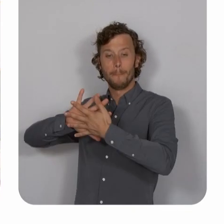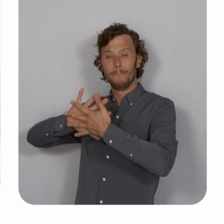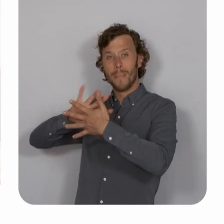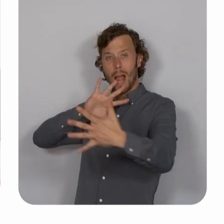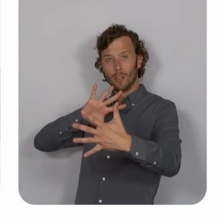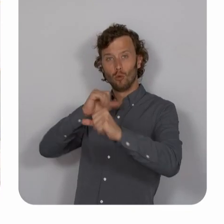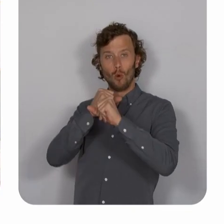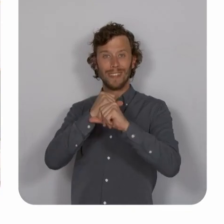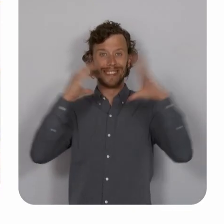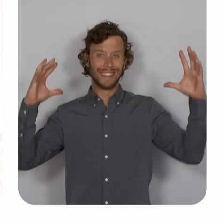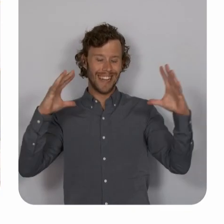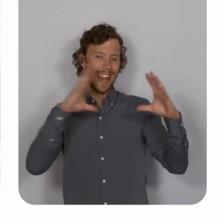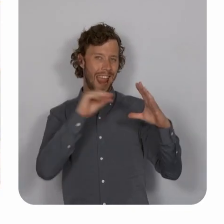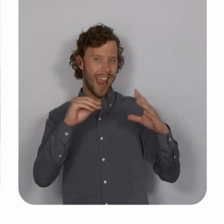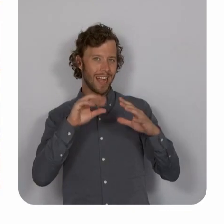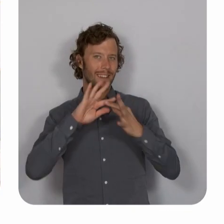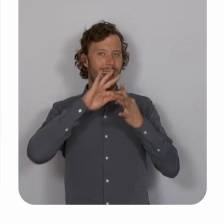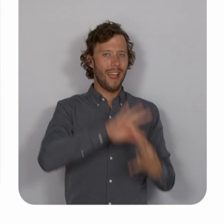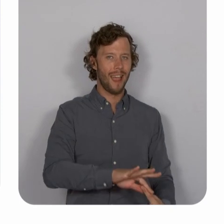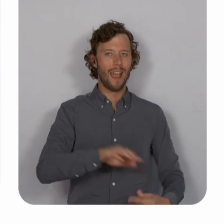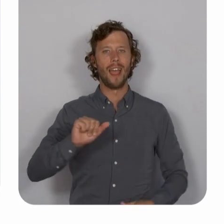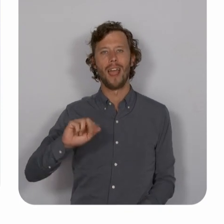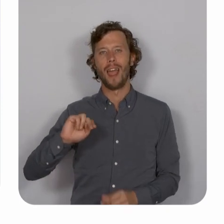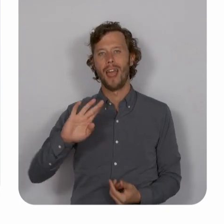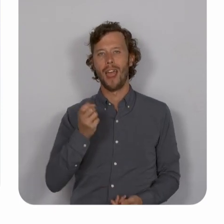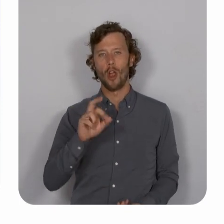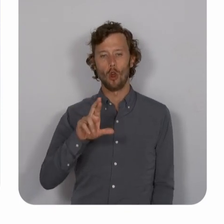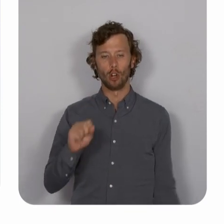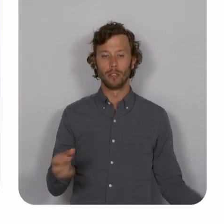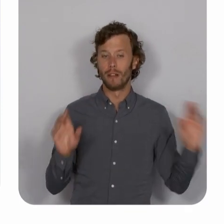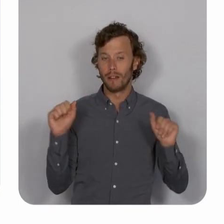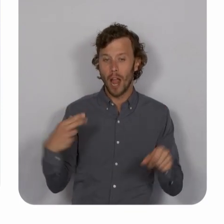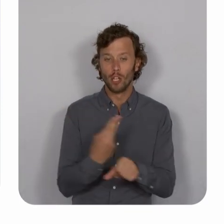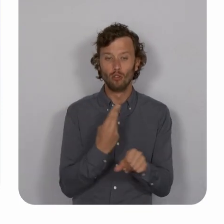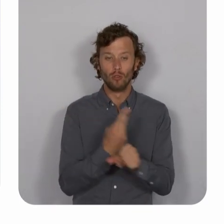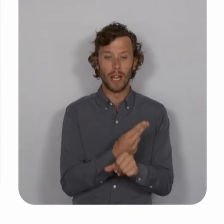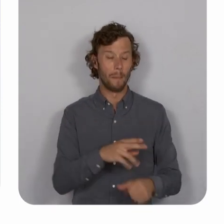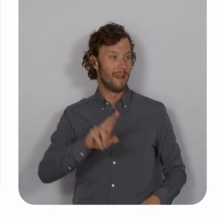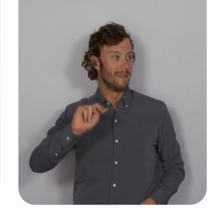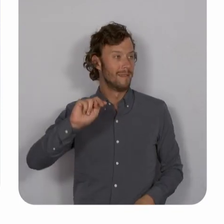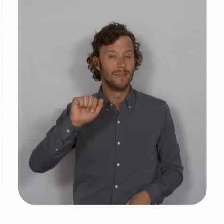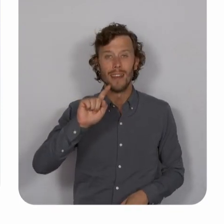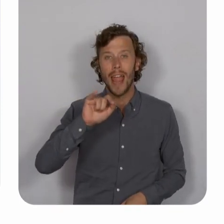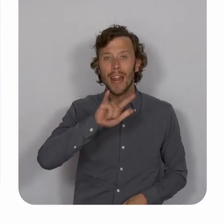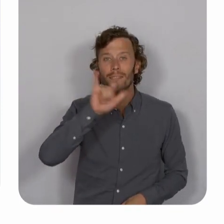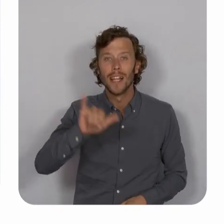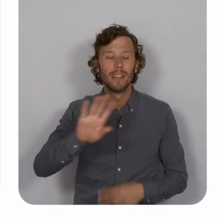You can use them natively, in Unity, Unreal or WebXR.